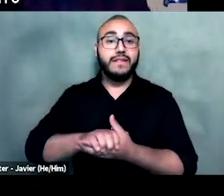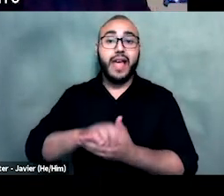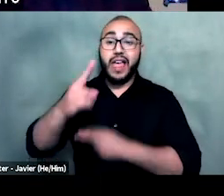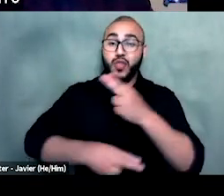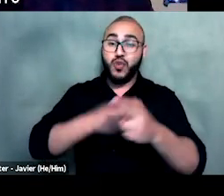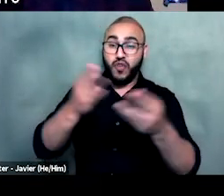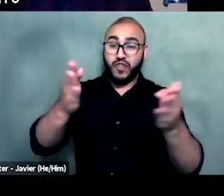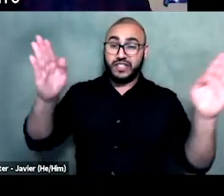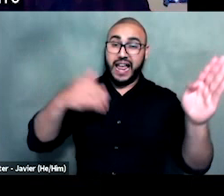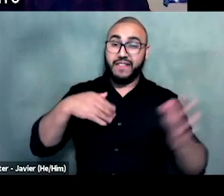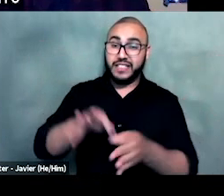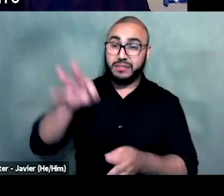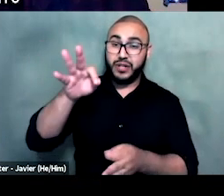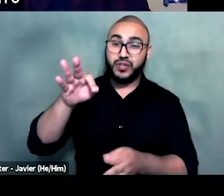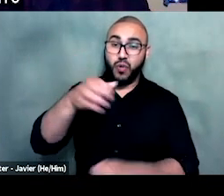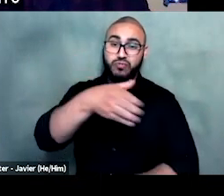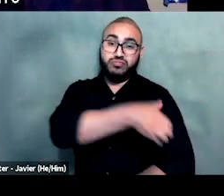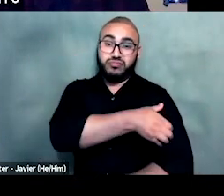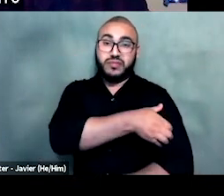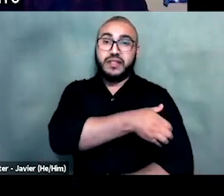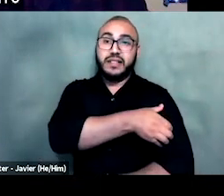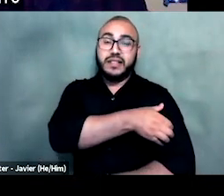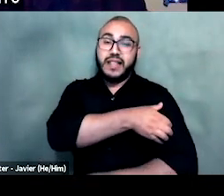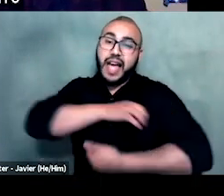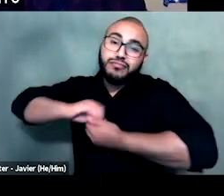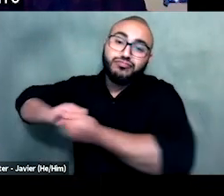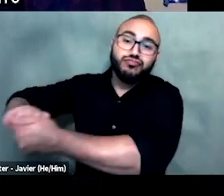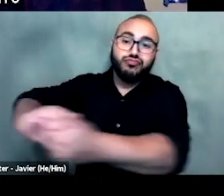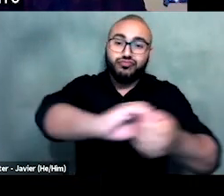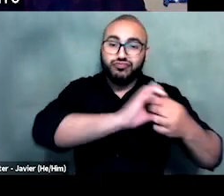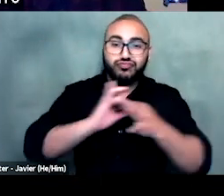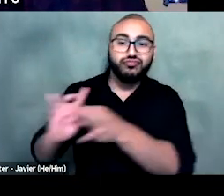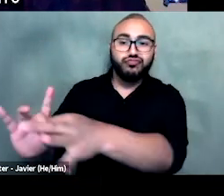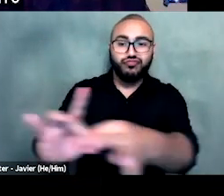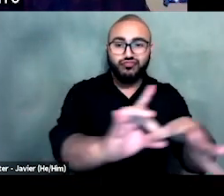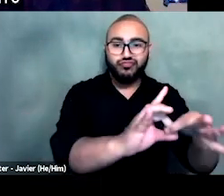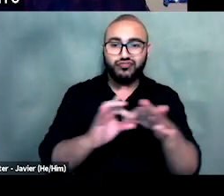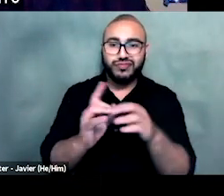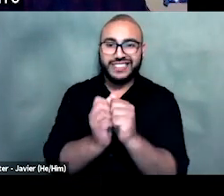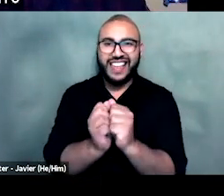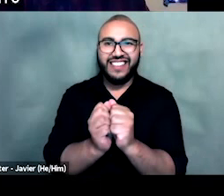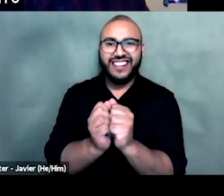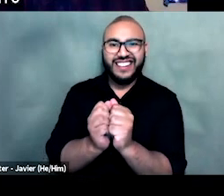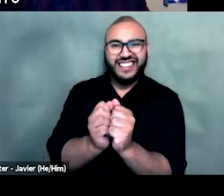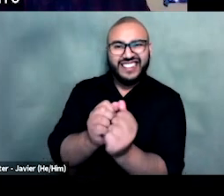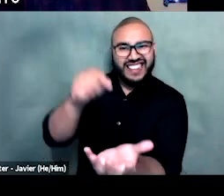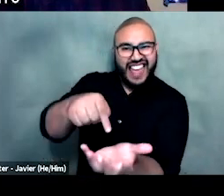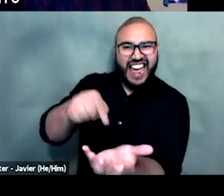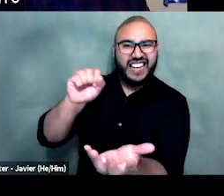that binds us all together, it's the source of all life. The sun is often viewed as a